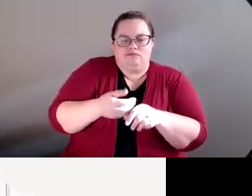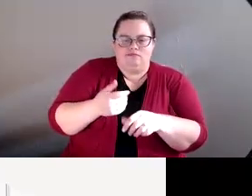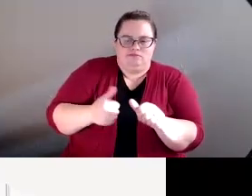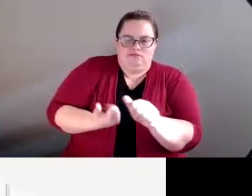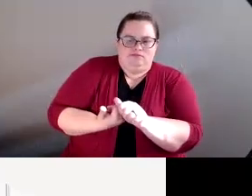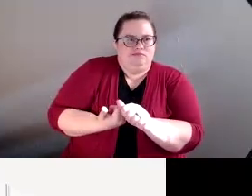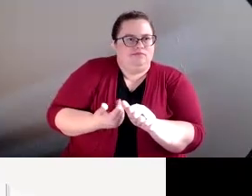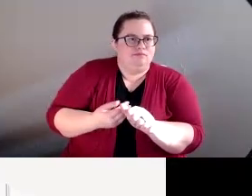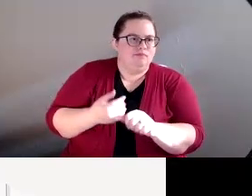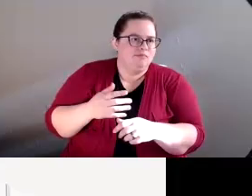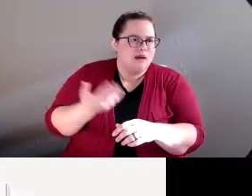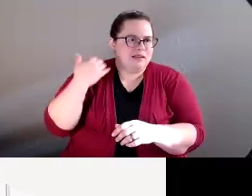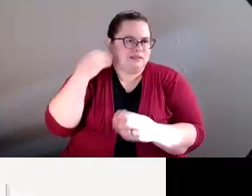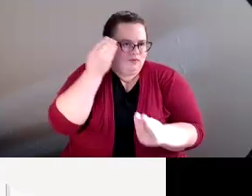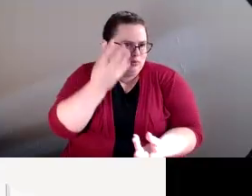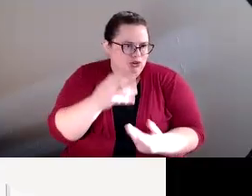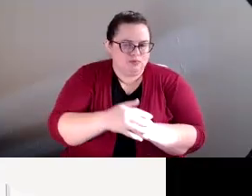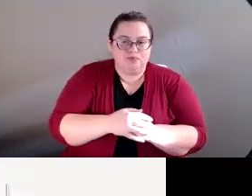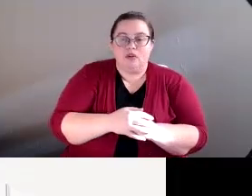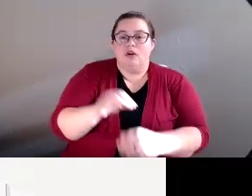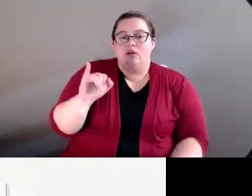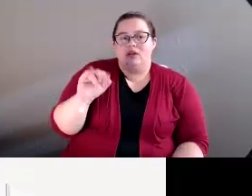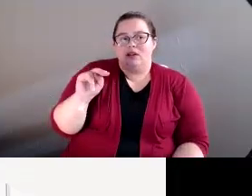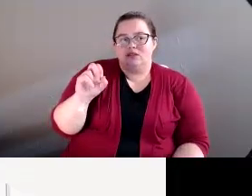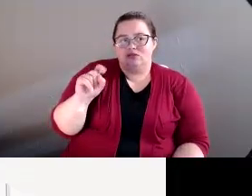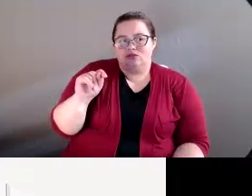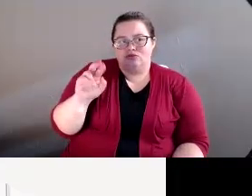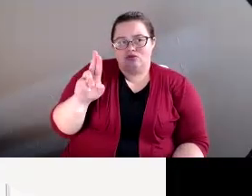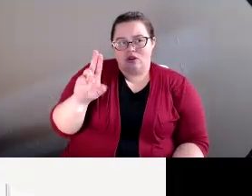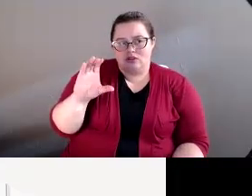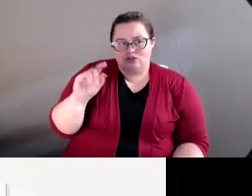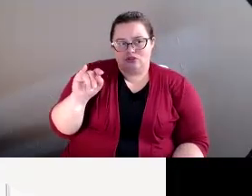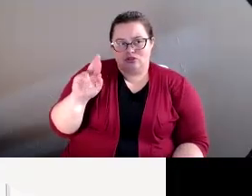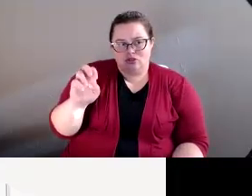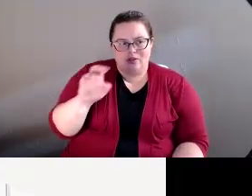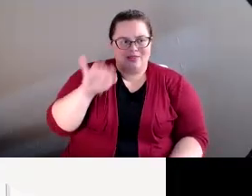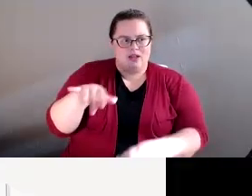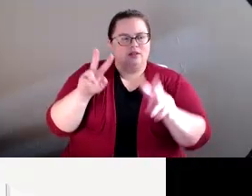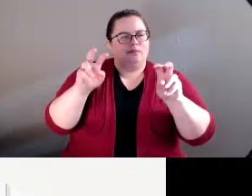So Instructure is the parent company of Canvas,